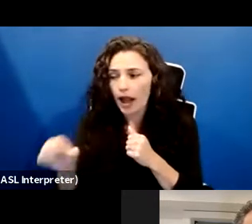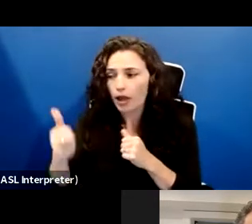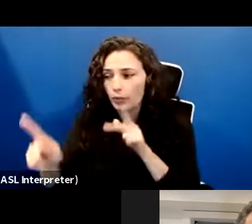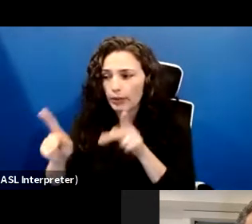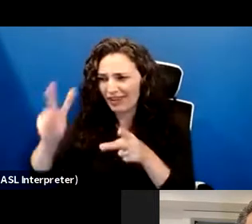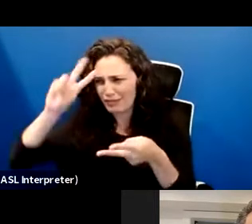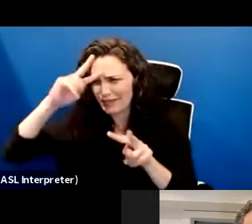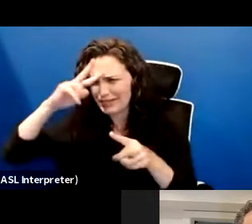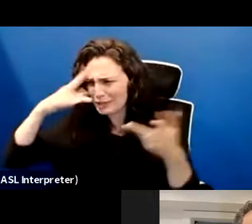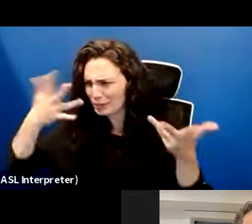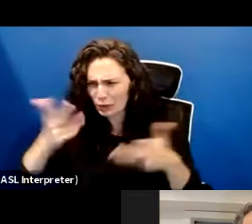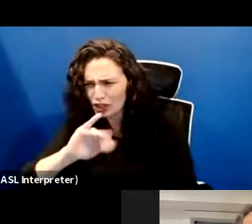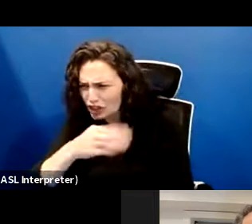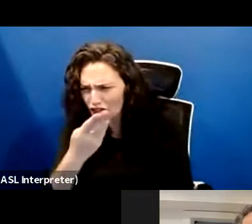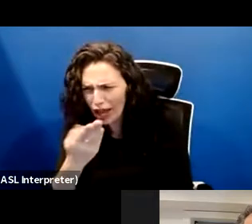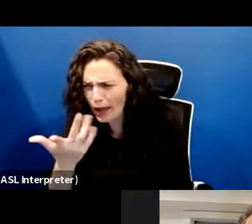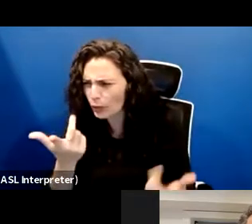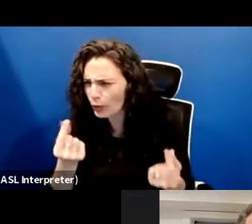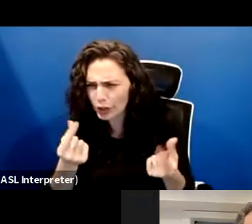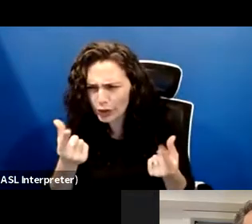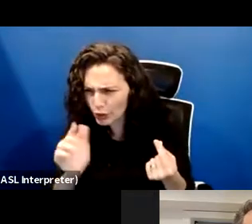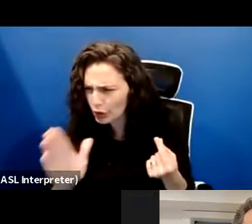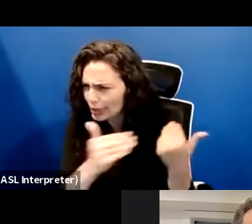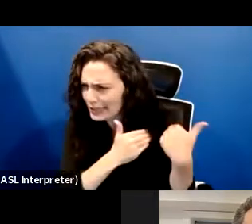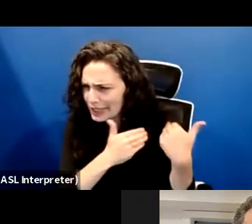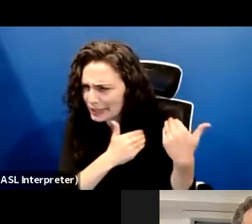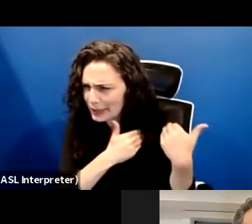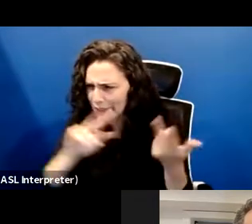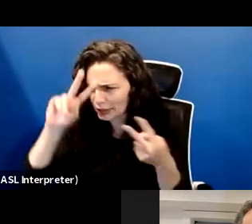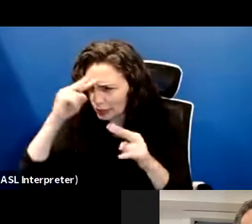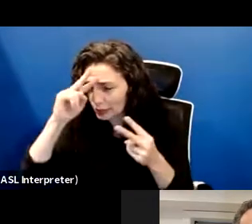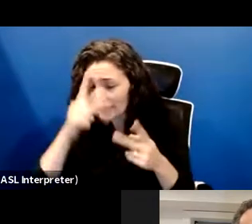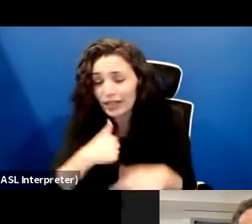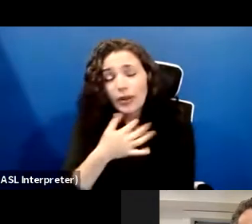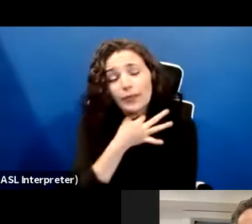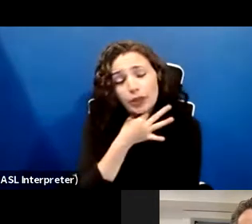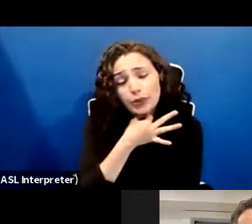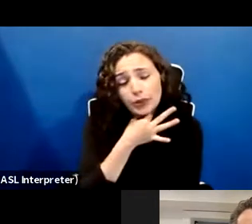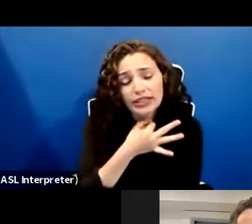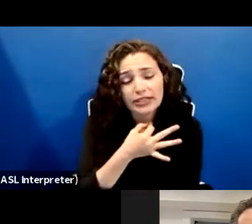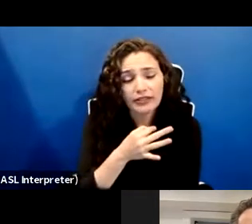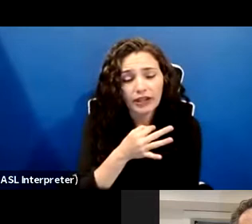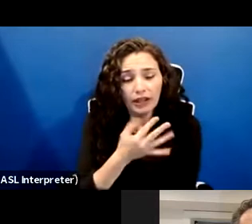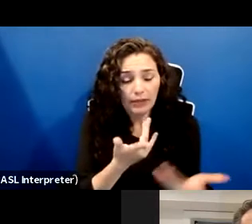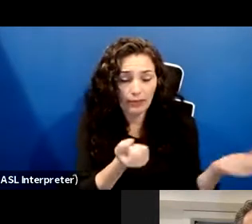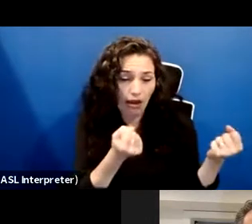and what responsibilities you have. And I'm curious if that, if the chance to sort of show people what it is that you do